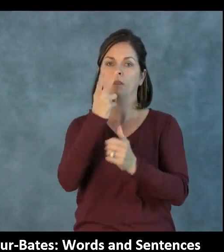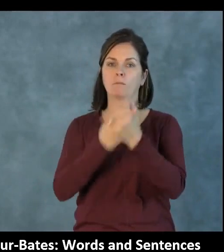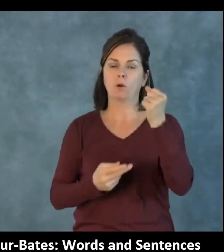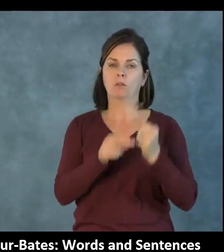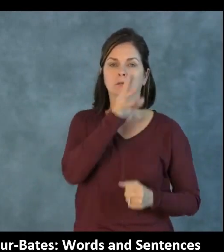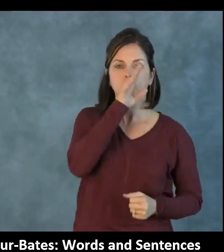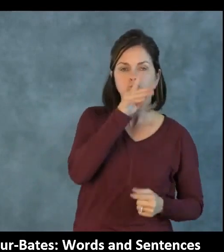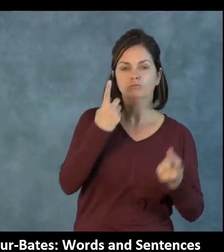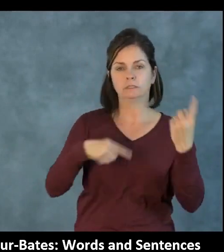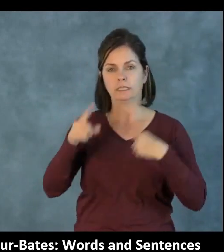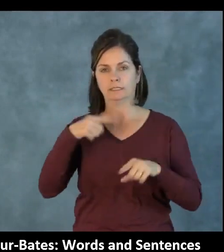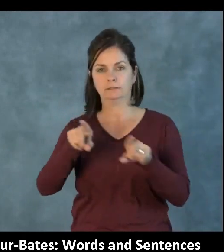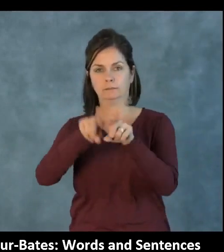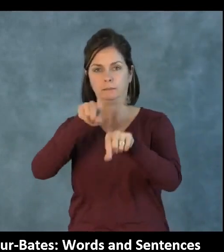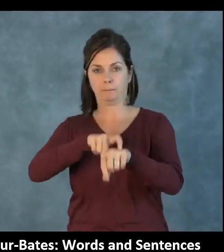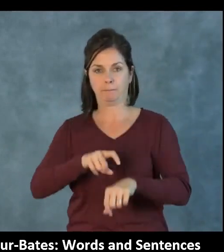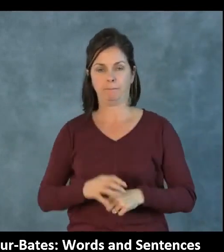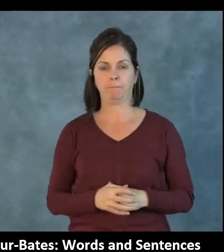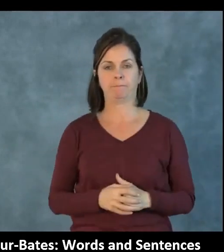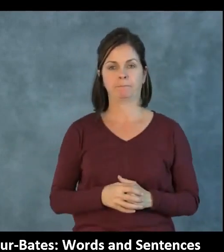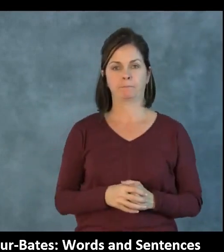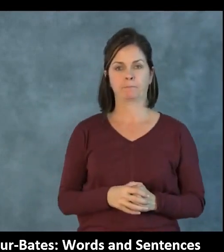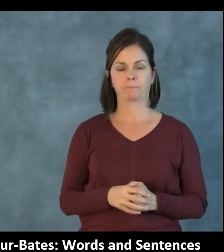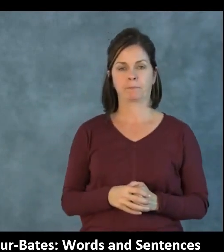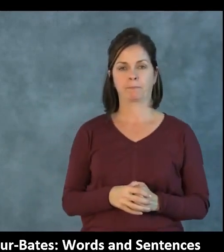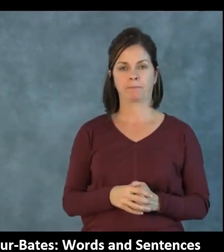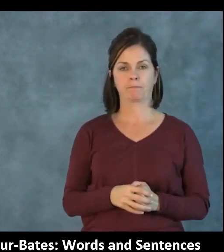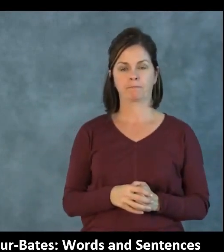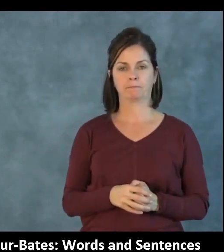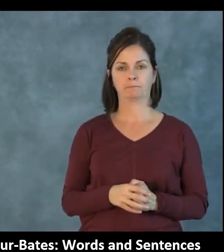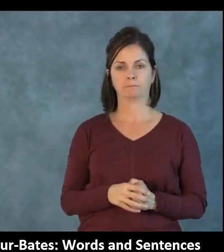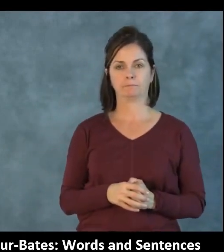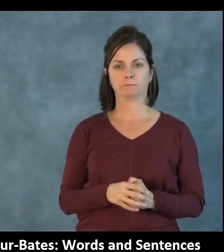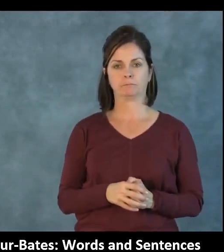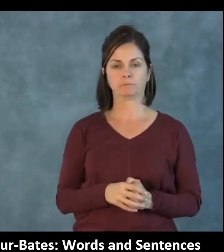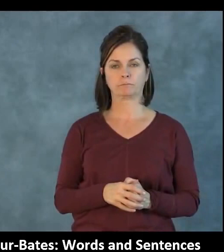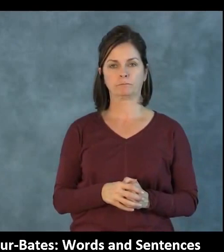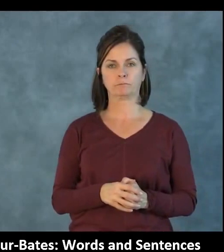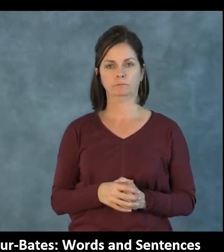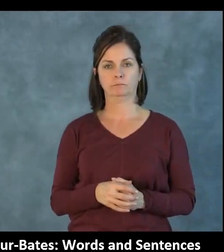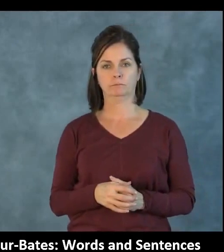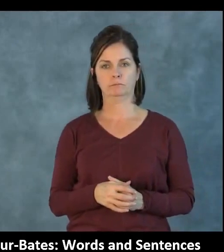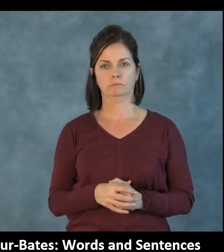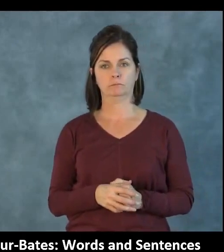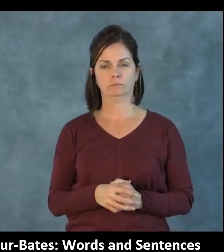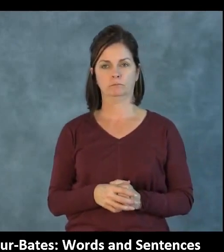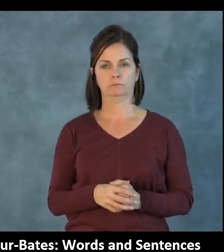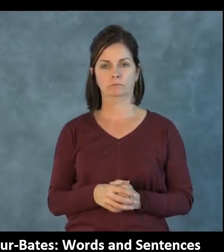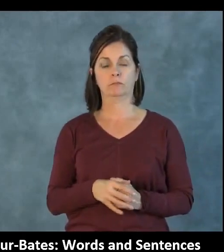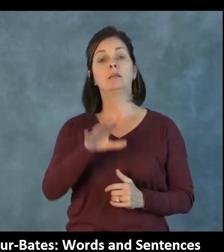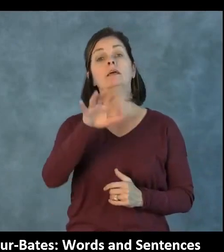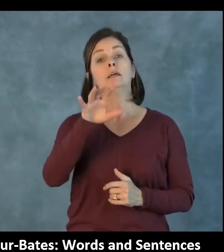in both speech and sign. When we look at her vocabulary size,